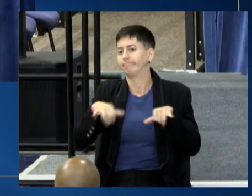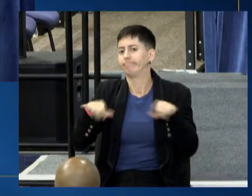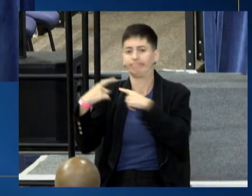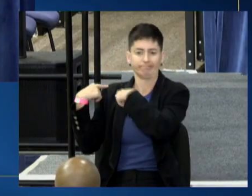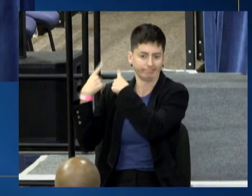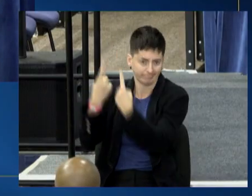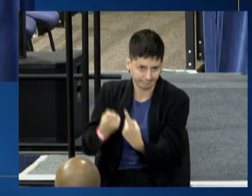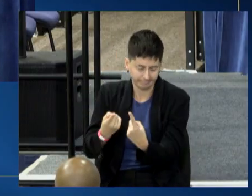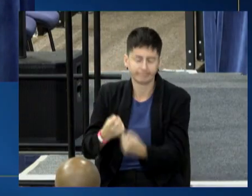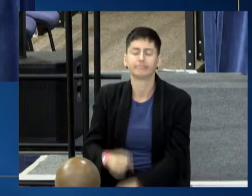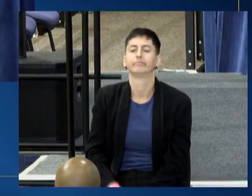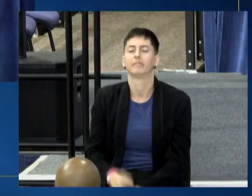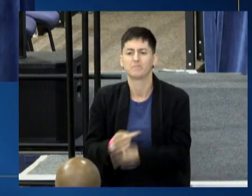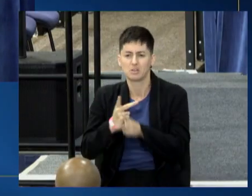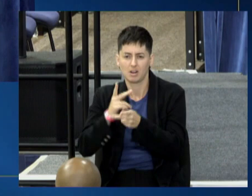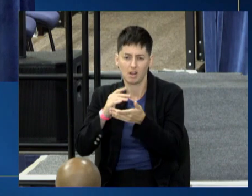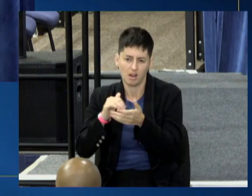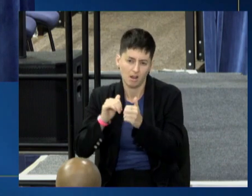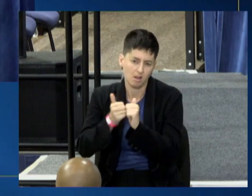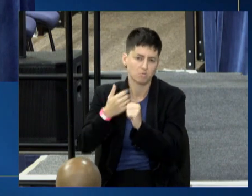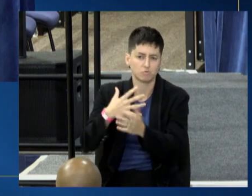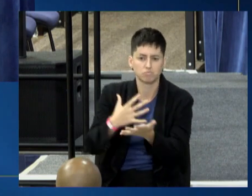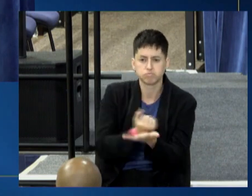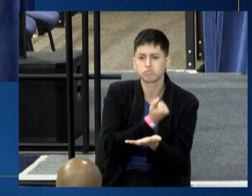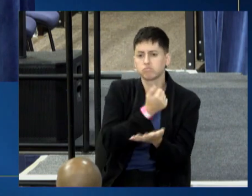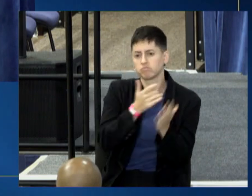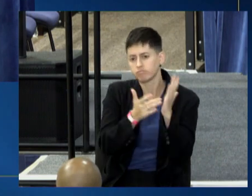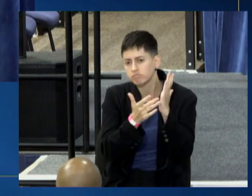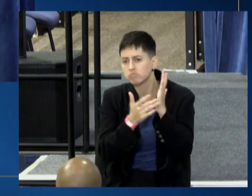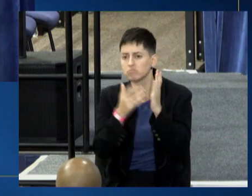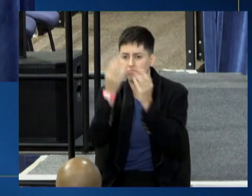data in more meaningful ways to achieve the goals of the cancer moonshot, which,